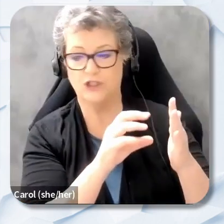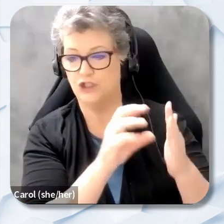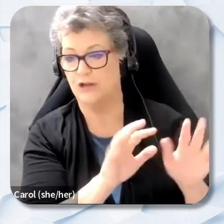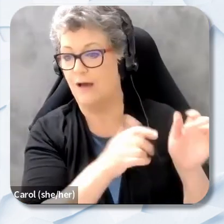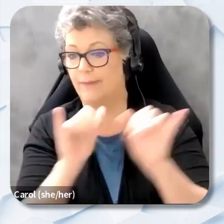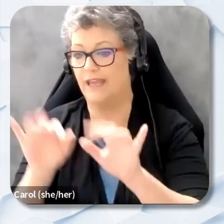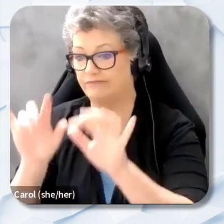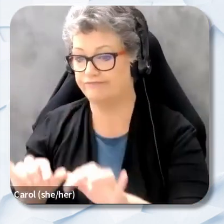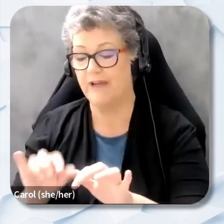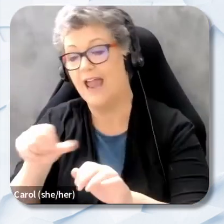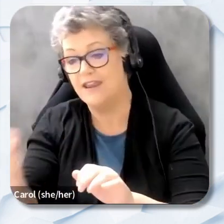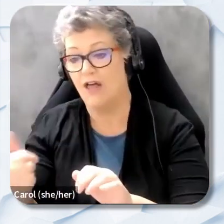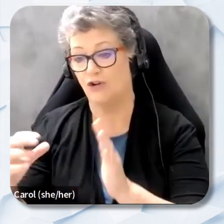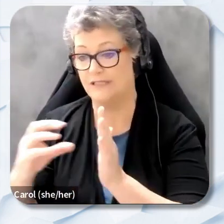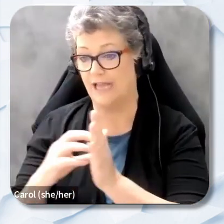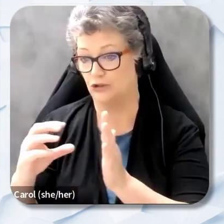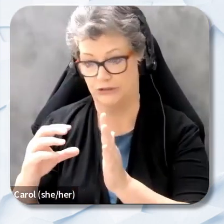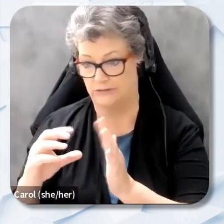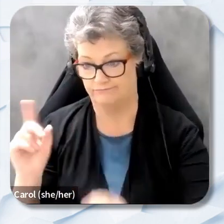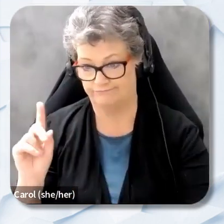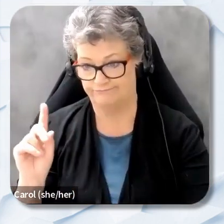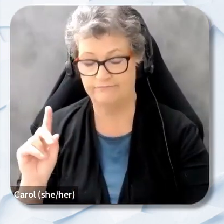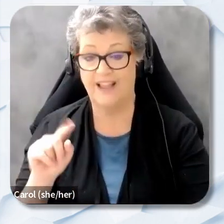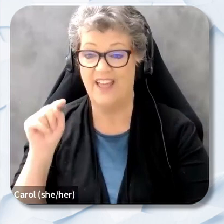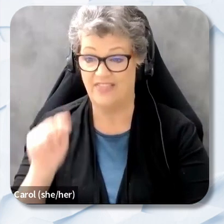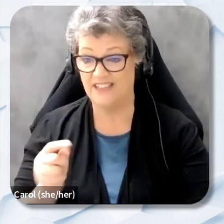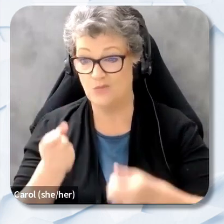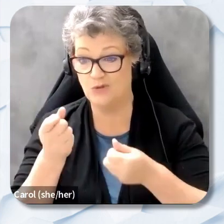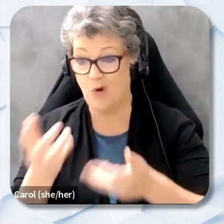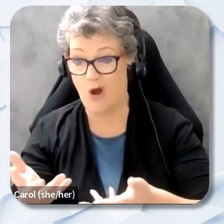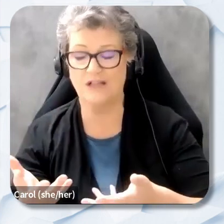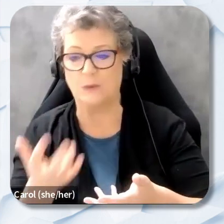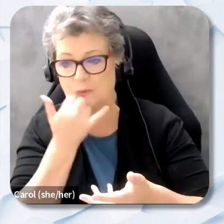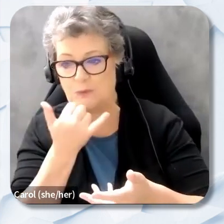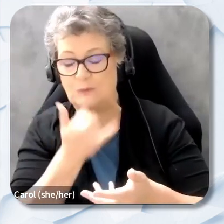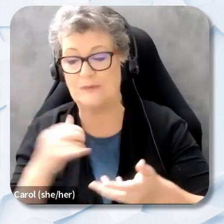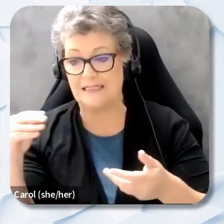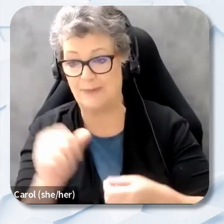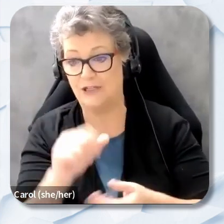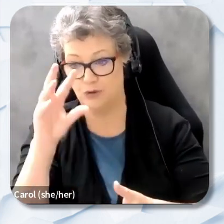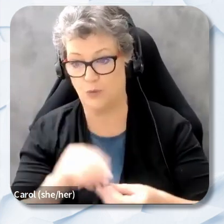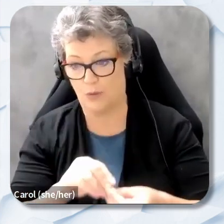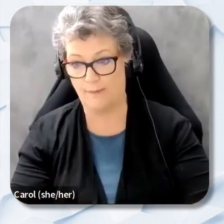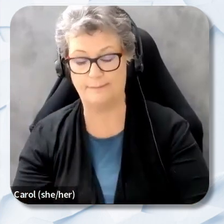another section or subsection as this will result in an incorrect expenditure total.